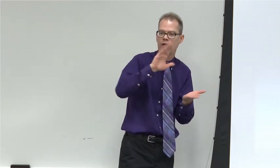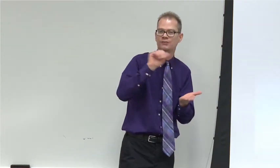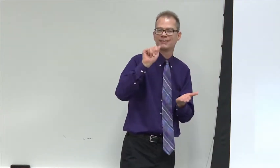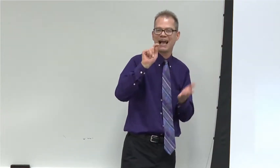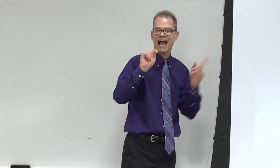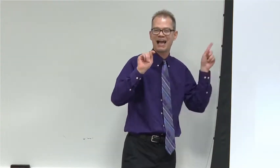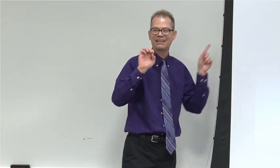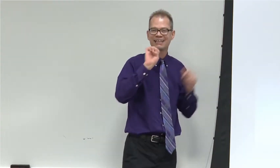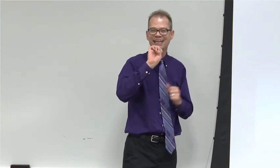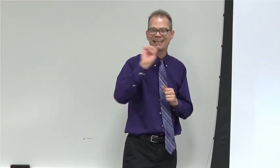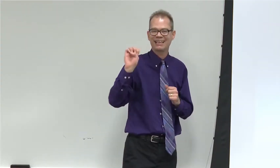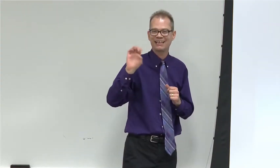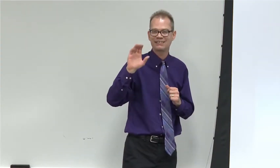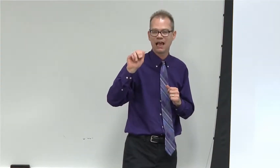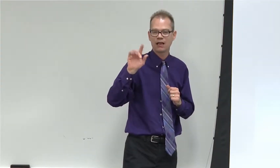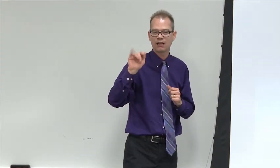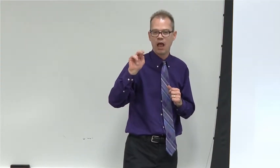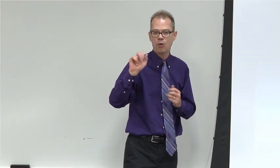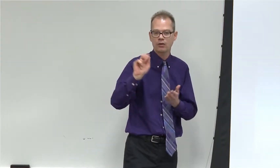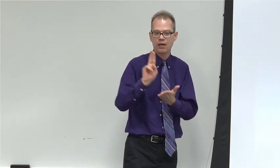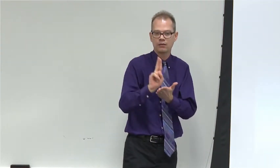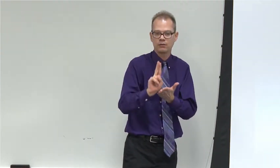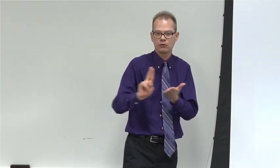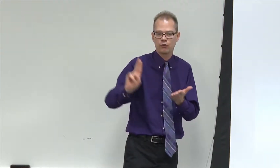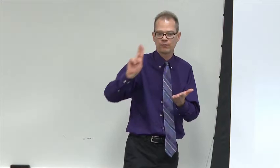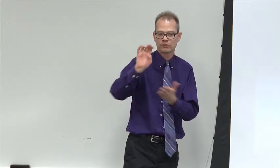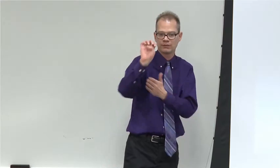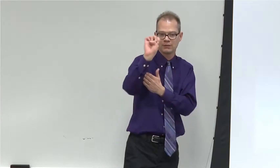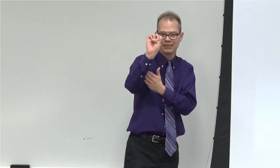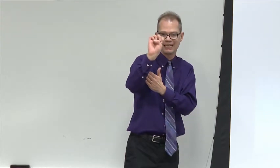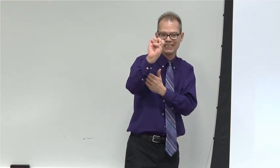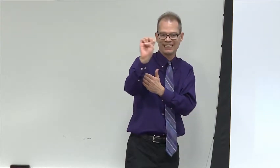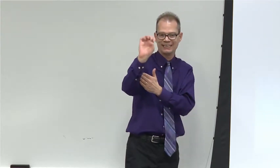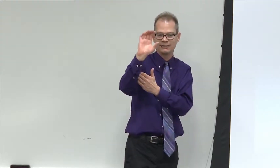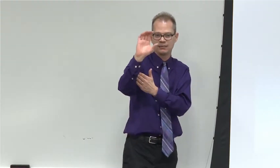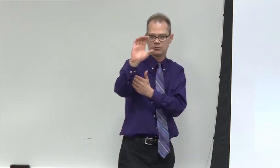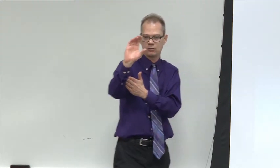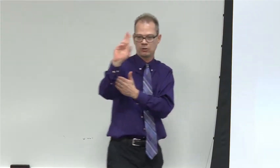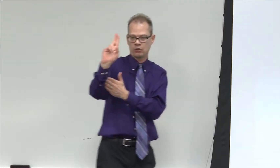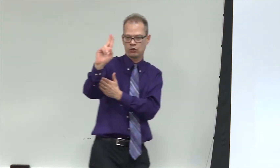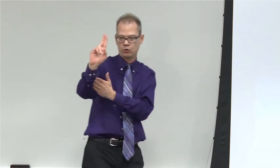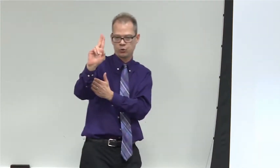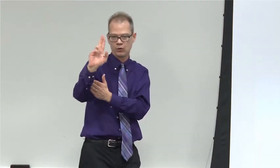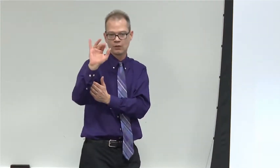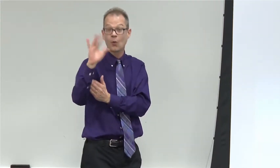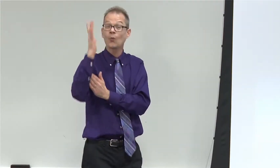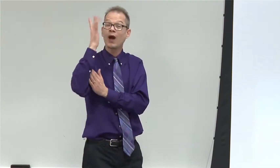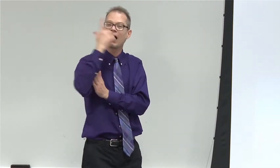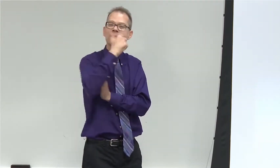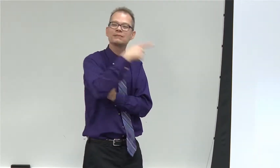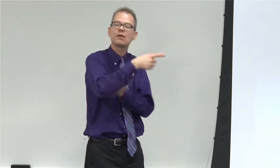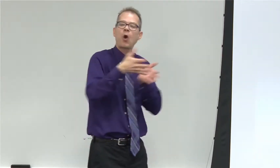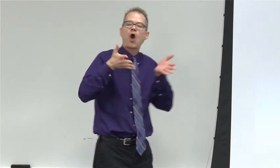I decided to go to college at the East Carolina University,